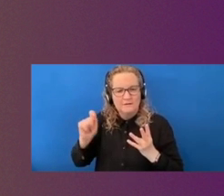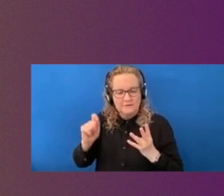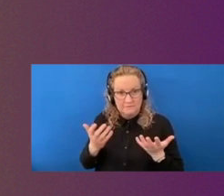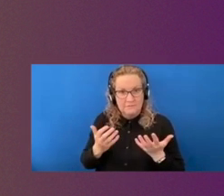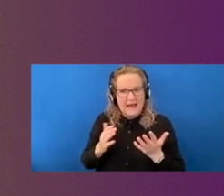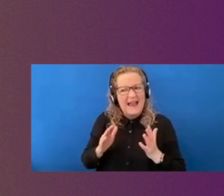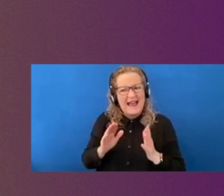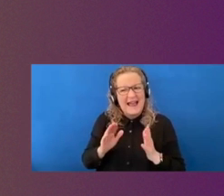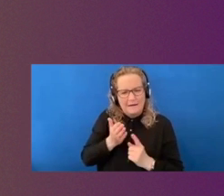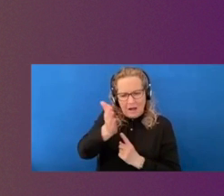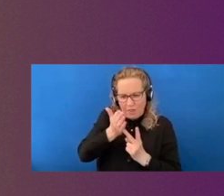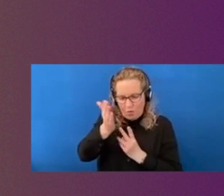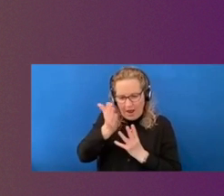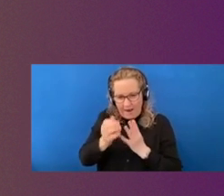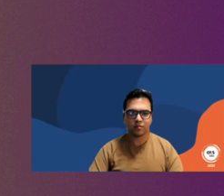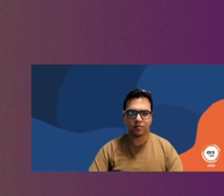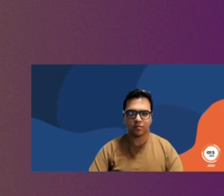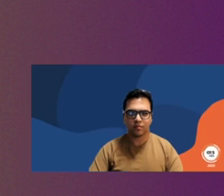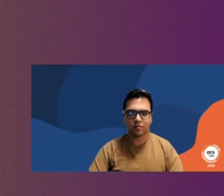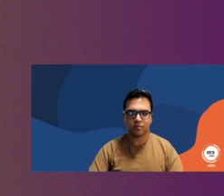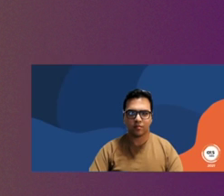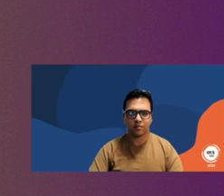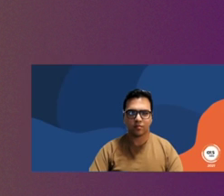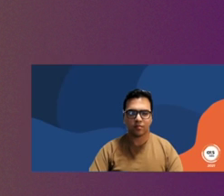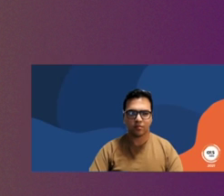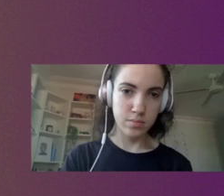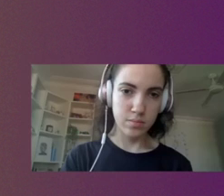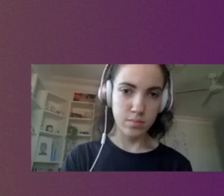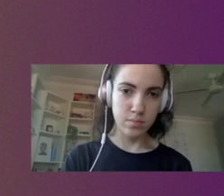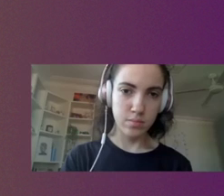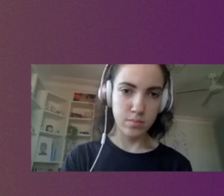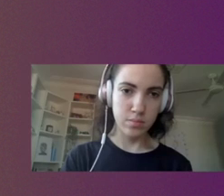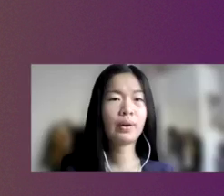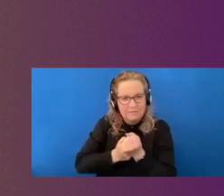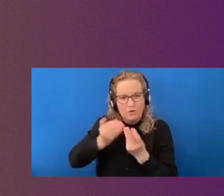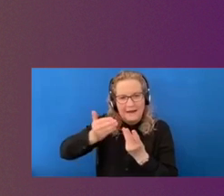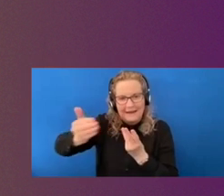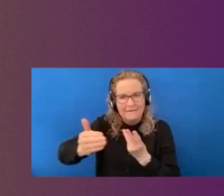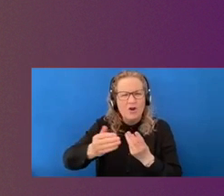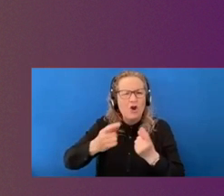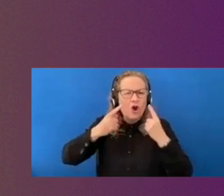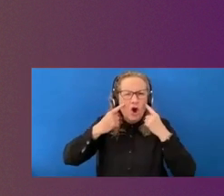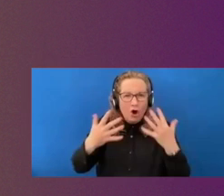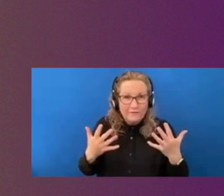a lot of times people go through the process and they get rejected or us things aren't put